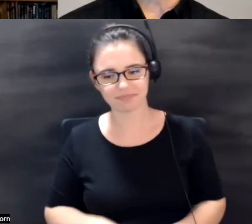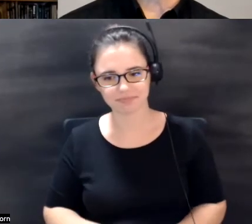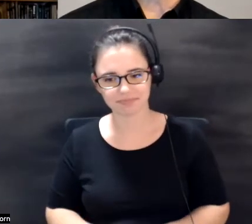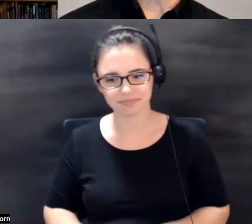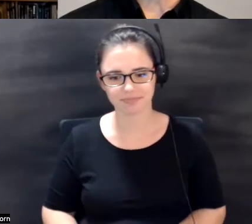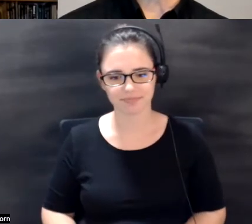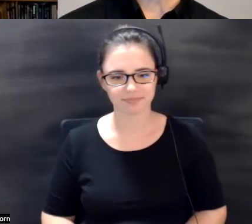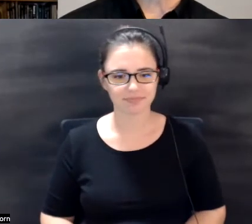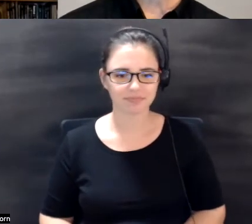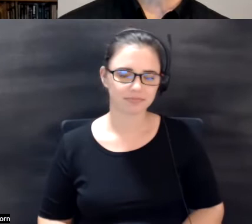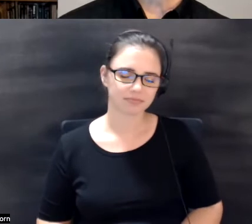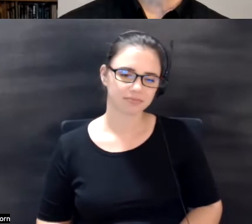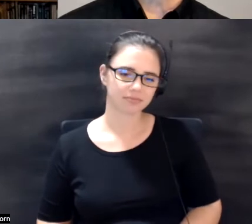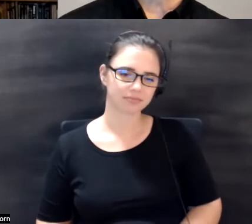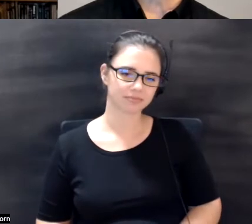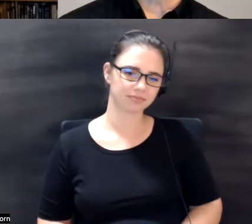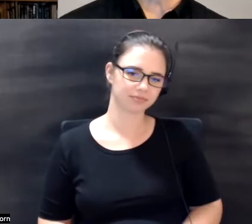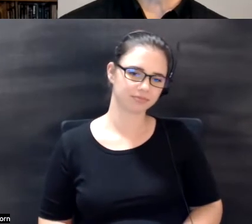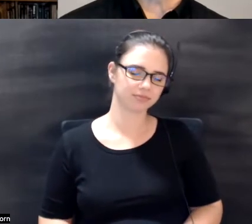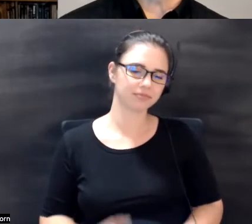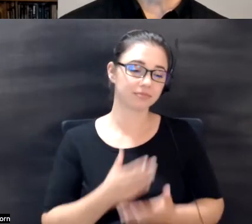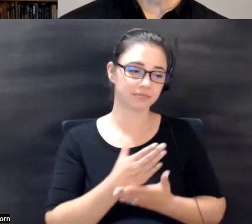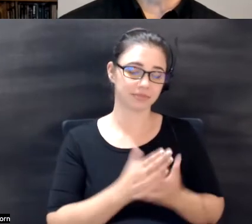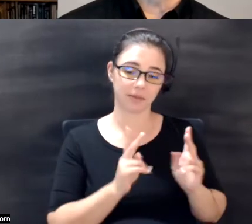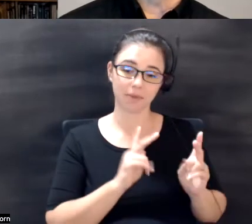Is it-- some people who've spoken about being at um,